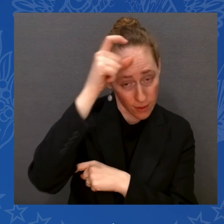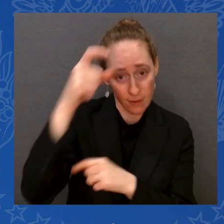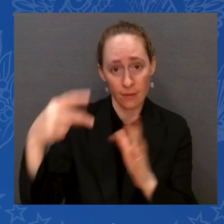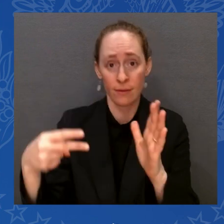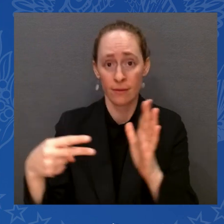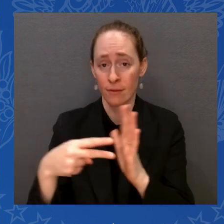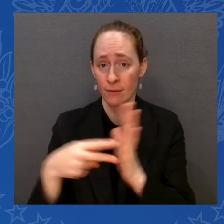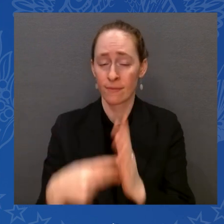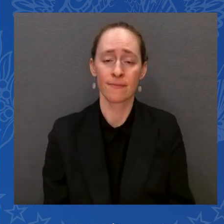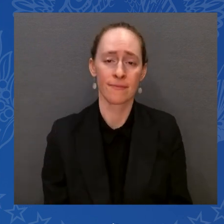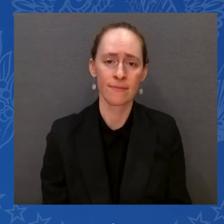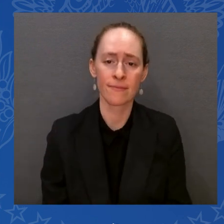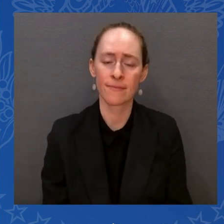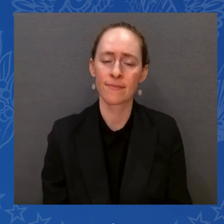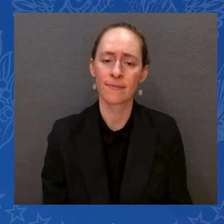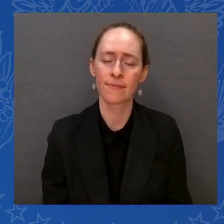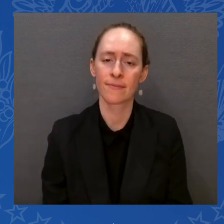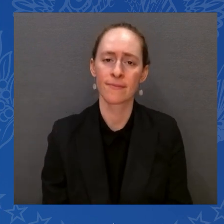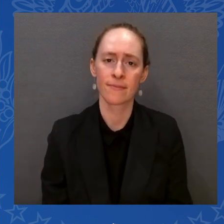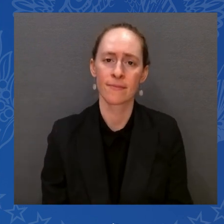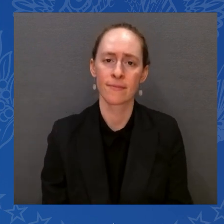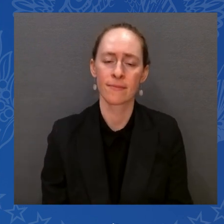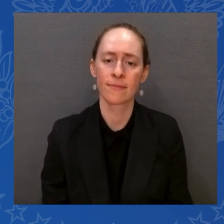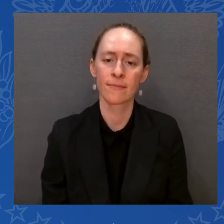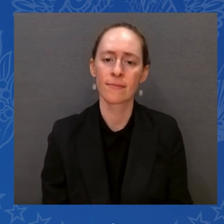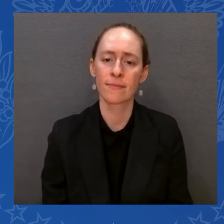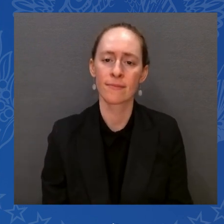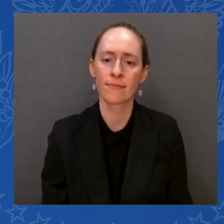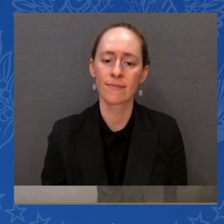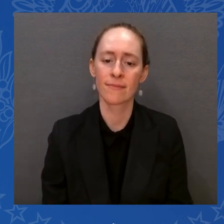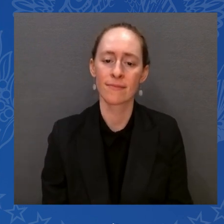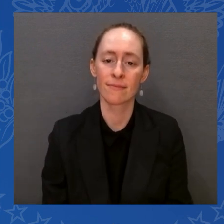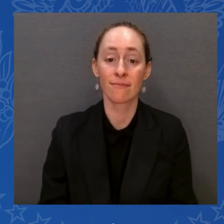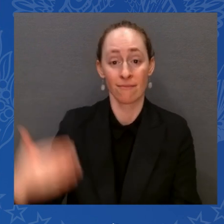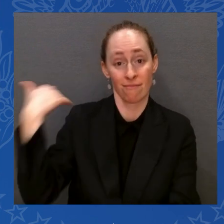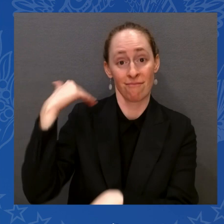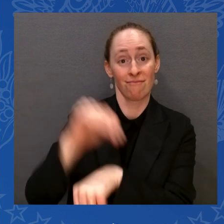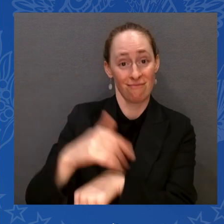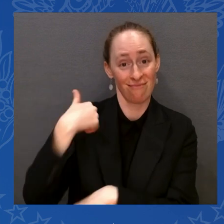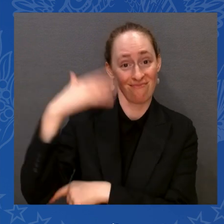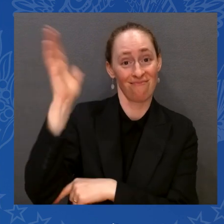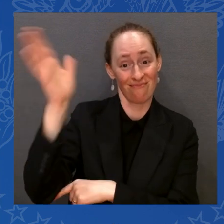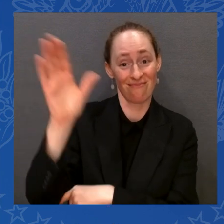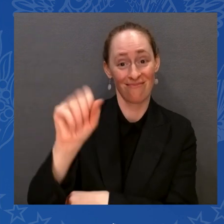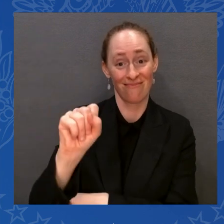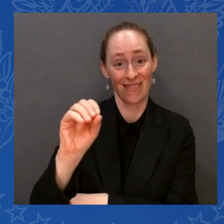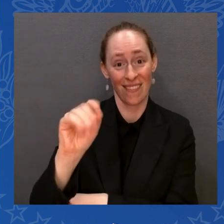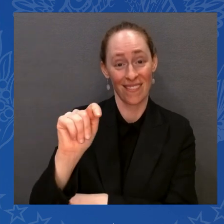I reported on the state of the Union. It is strong. It is strong.